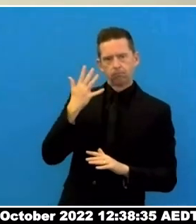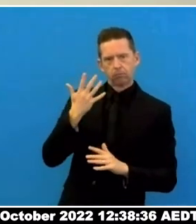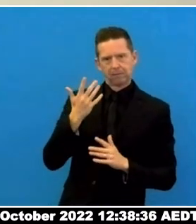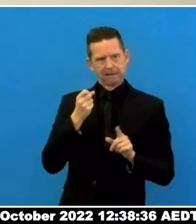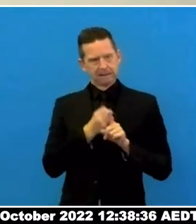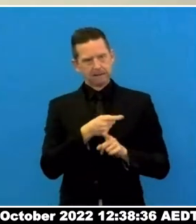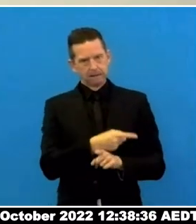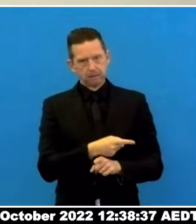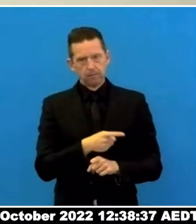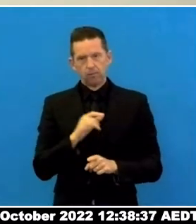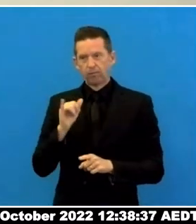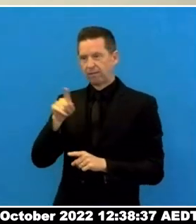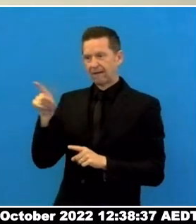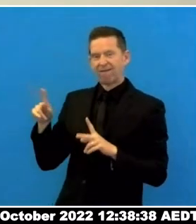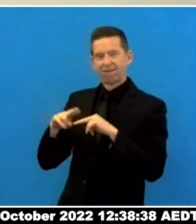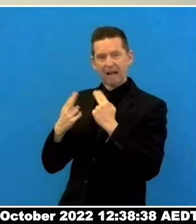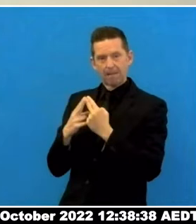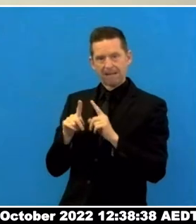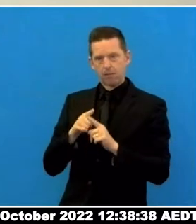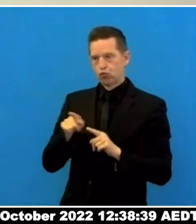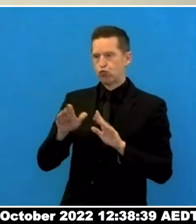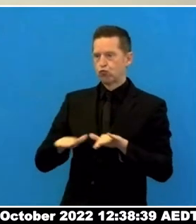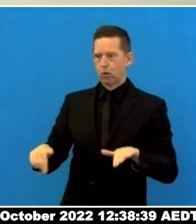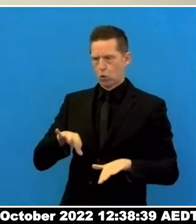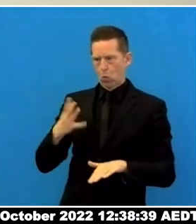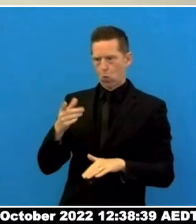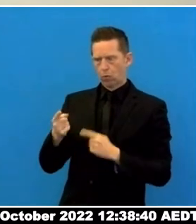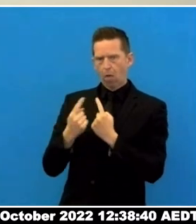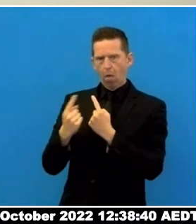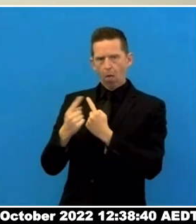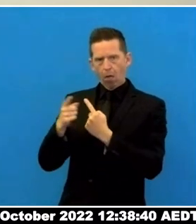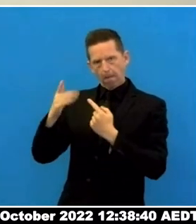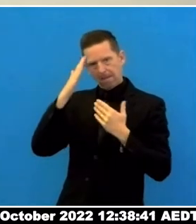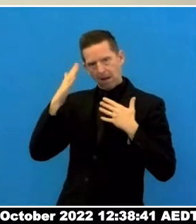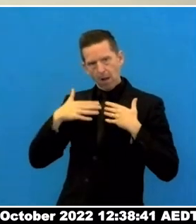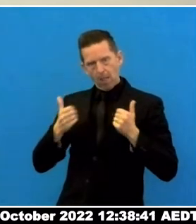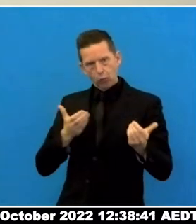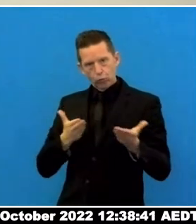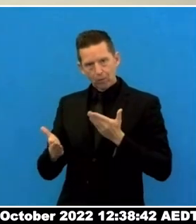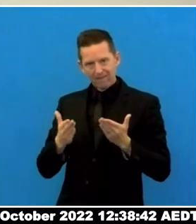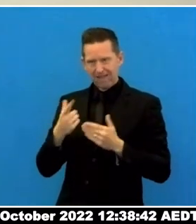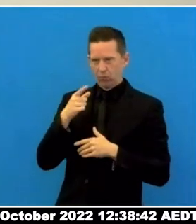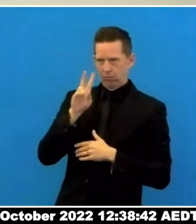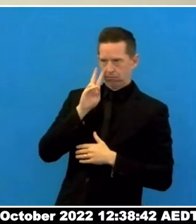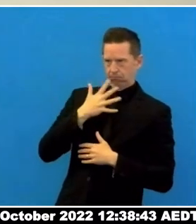to use mental health services because of that sense of stigma, because of a sense of shame, because the parents assumed